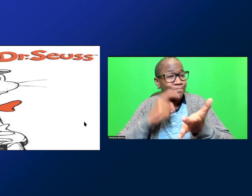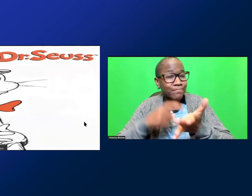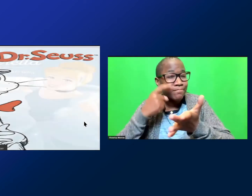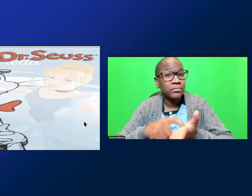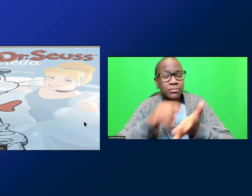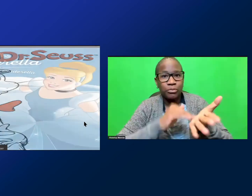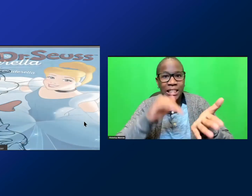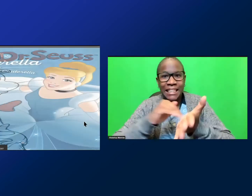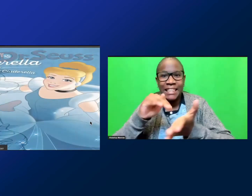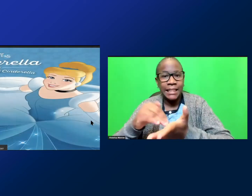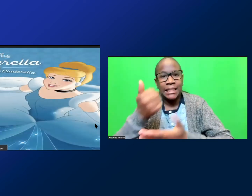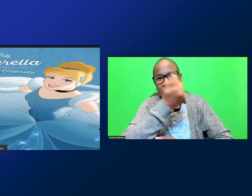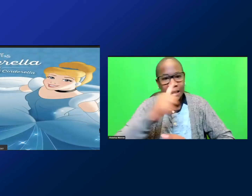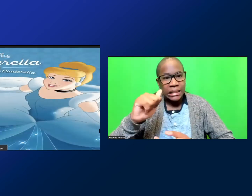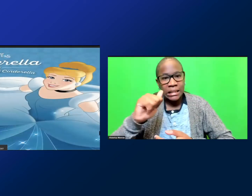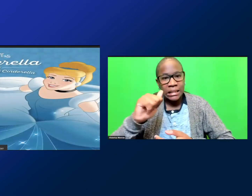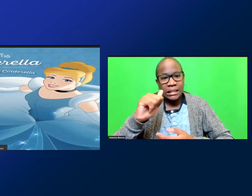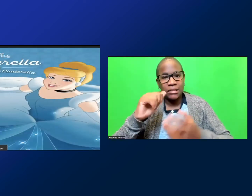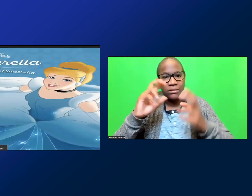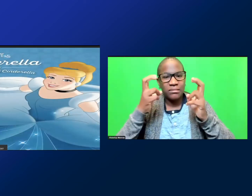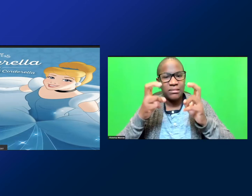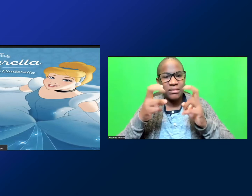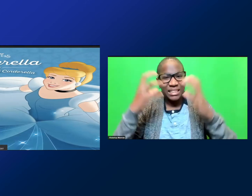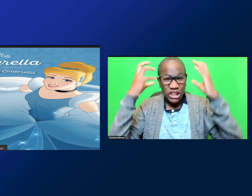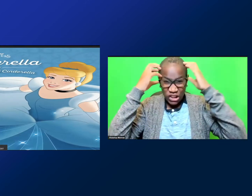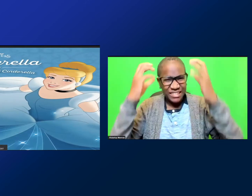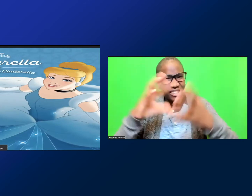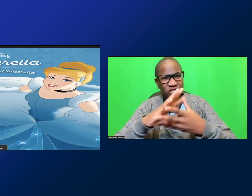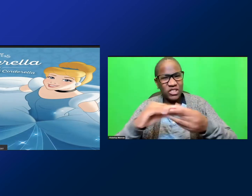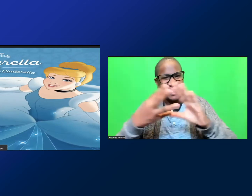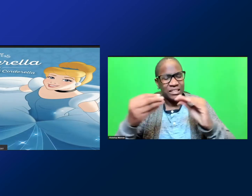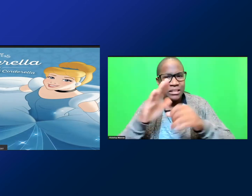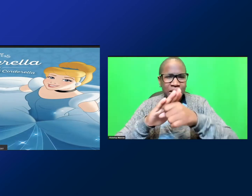glass slipper and you know the plot goes on um but i've actually noticed that there are a lot